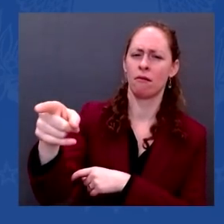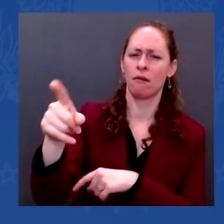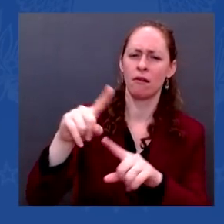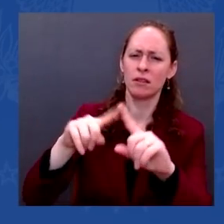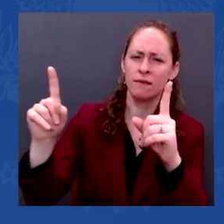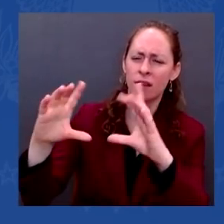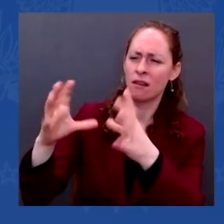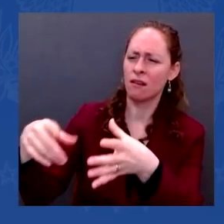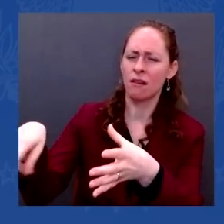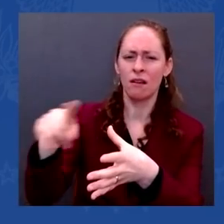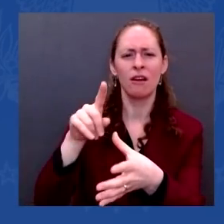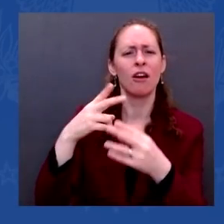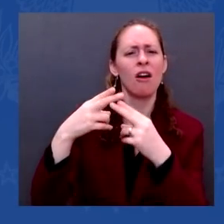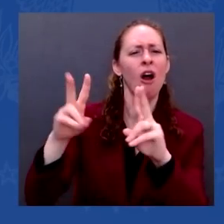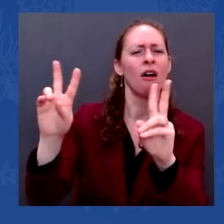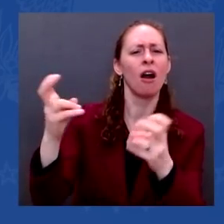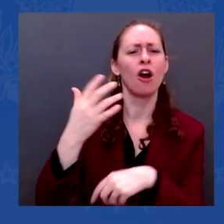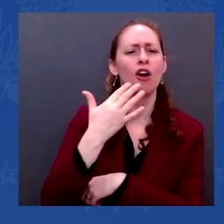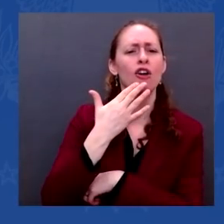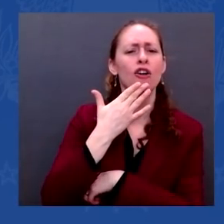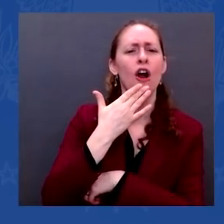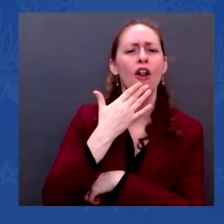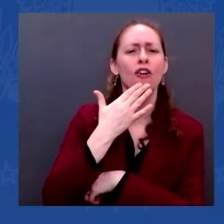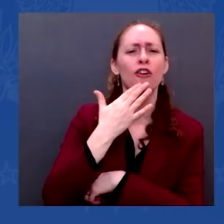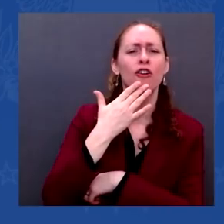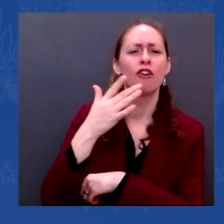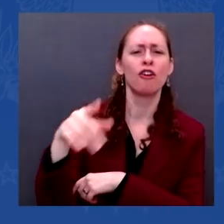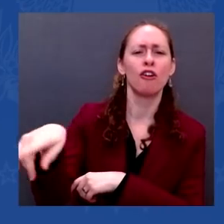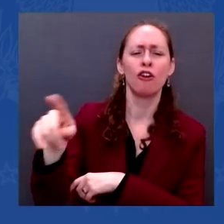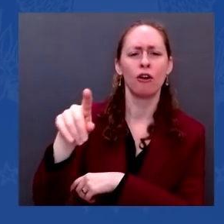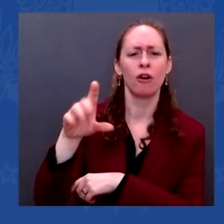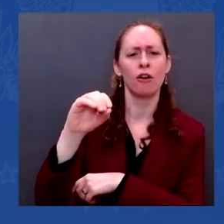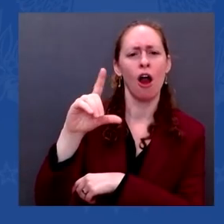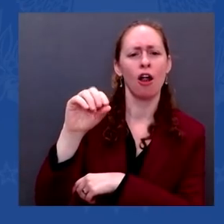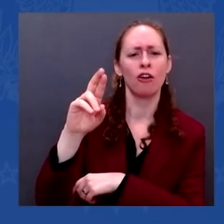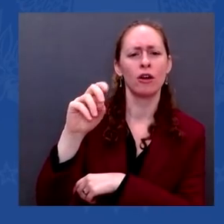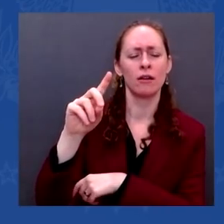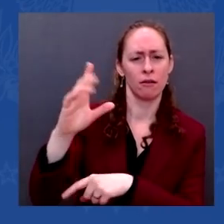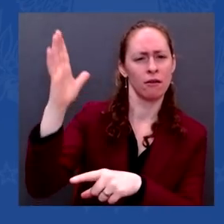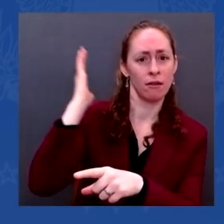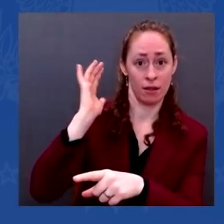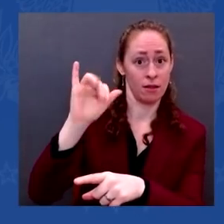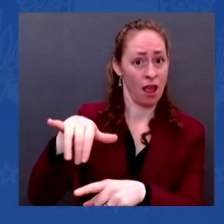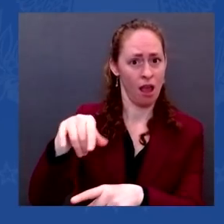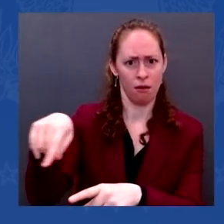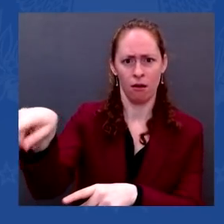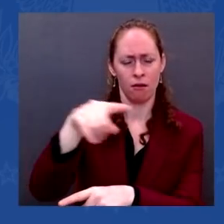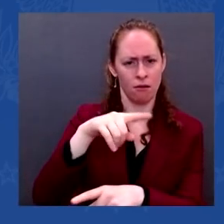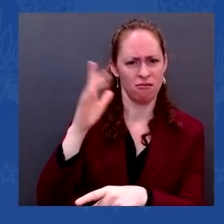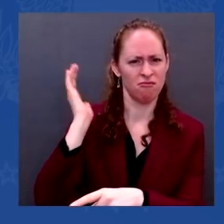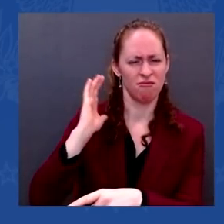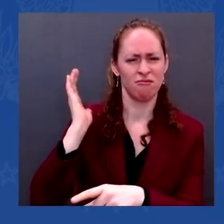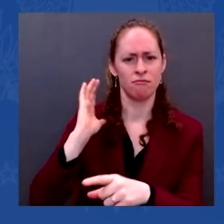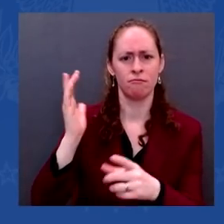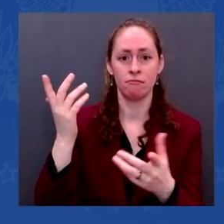in Delaware." So, you know -- and Milton wasn't what you might call